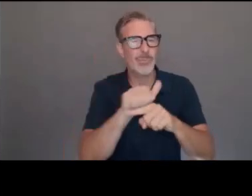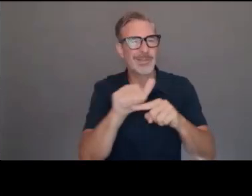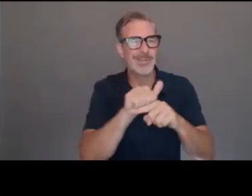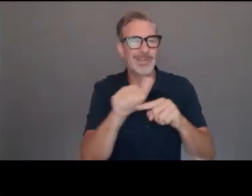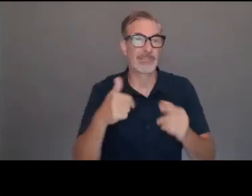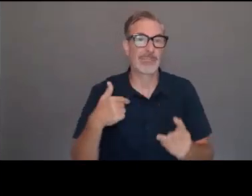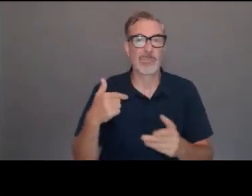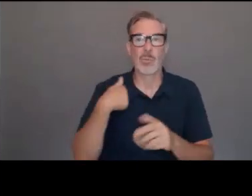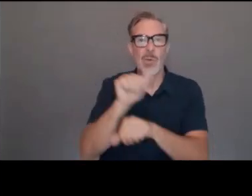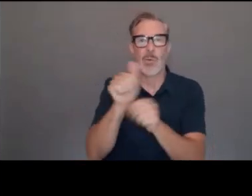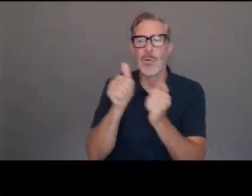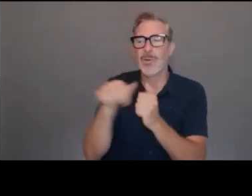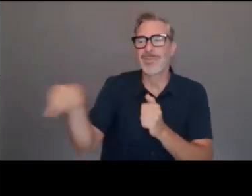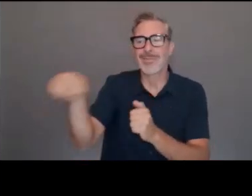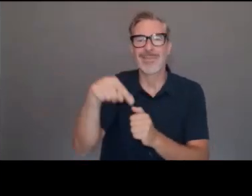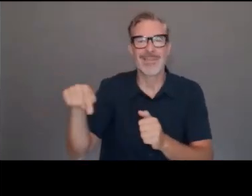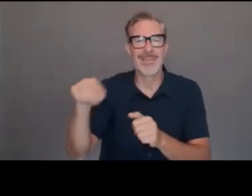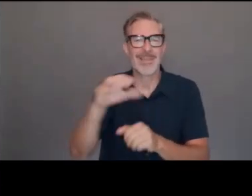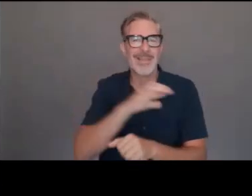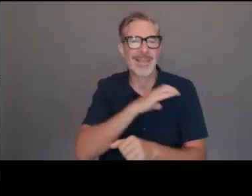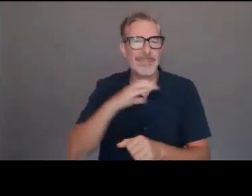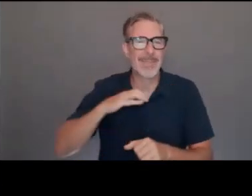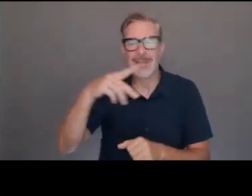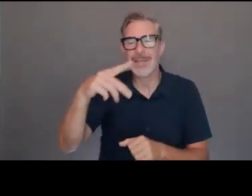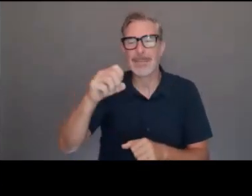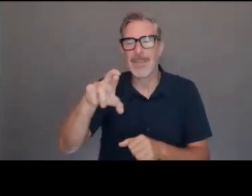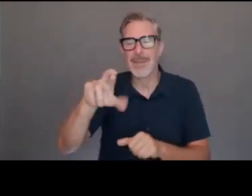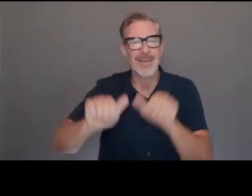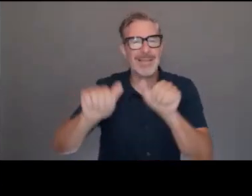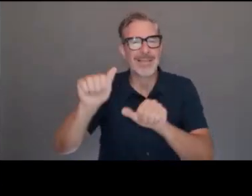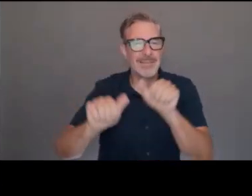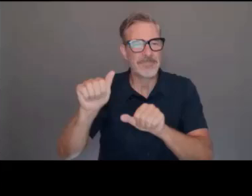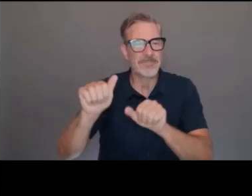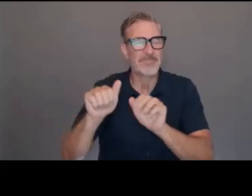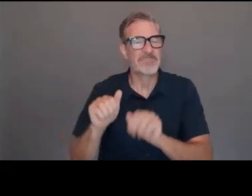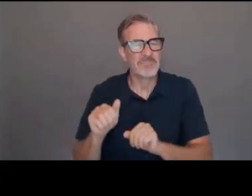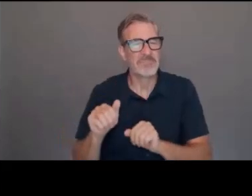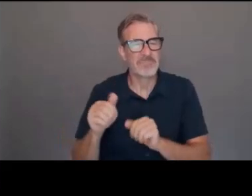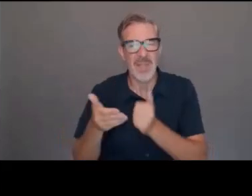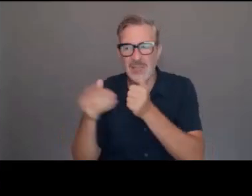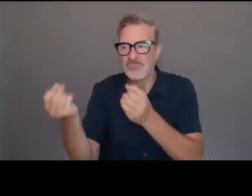Applicants are no longer required to submit a CV with their applicant profile,